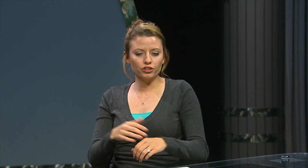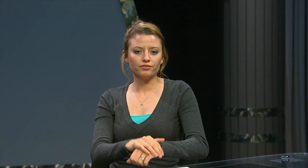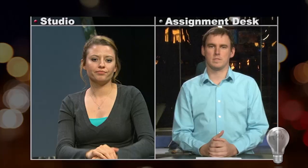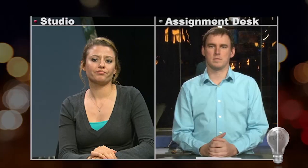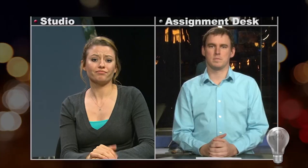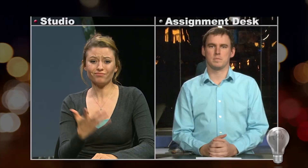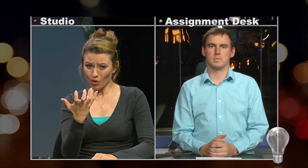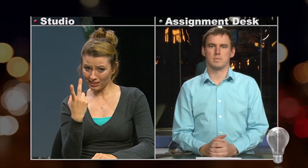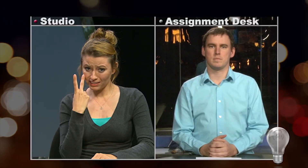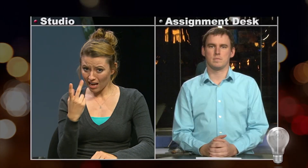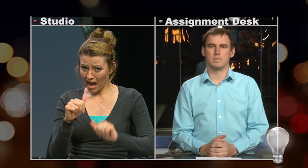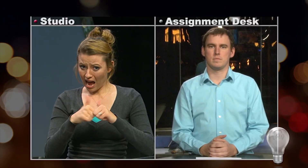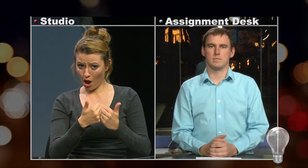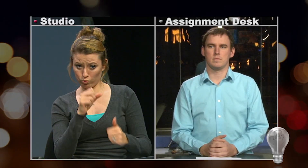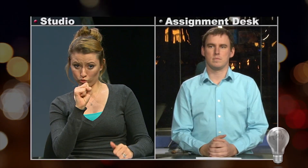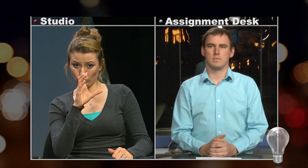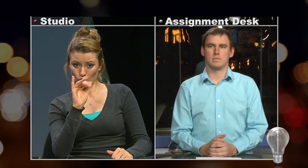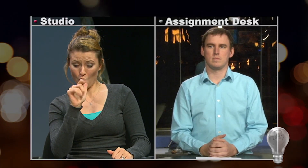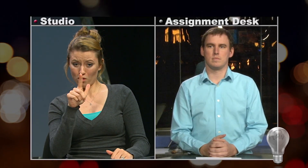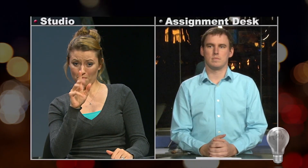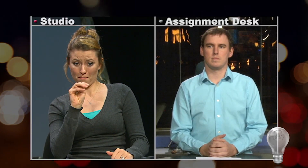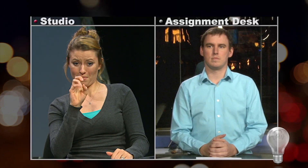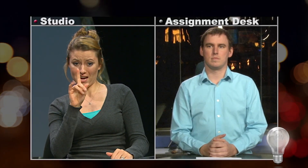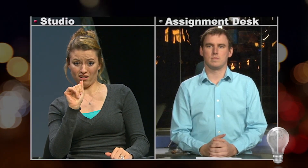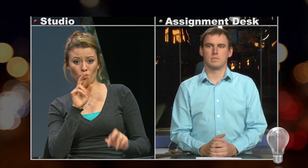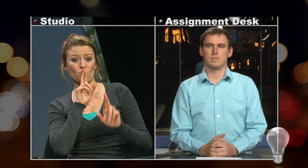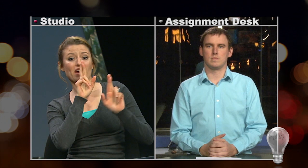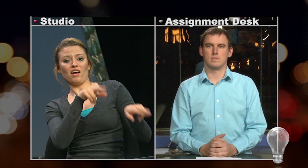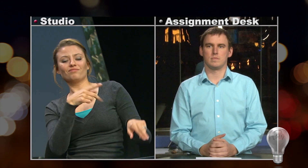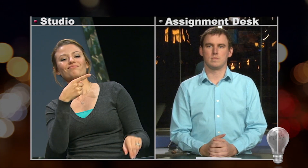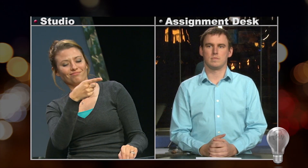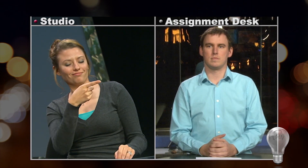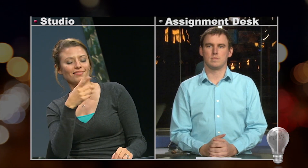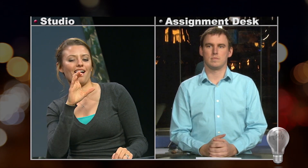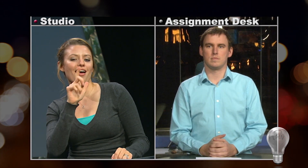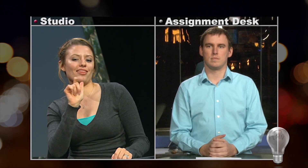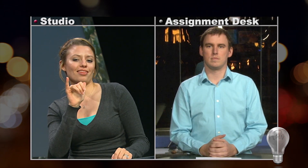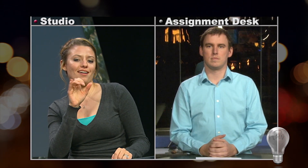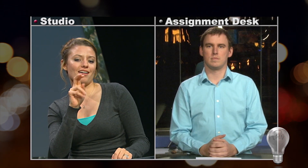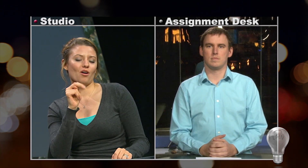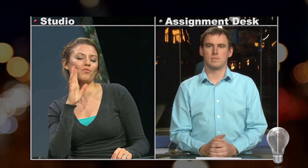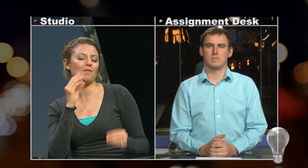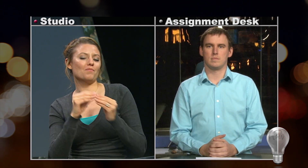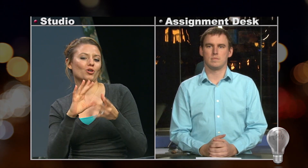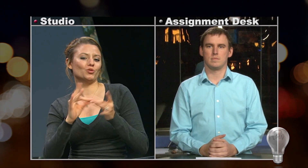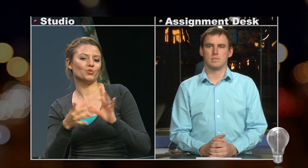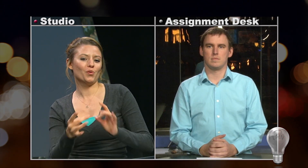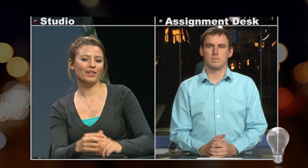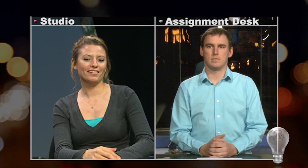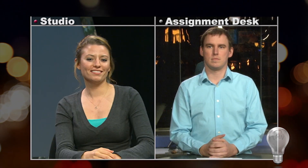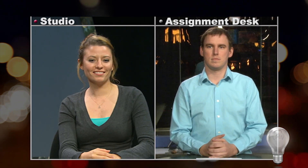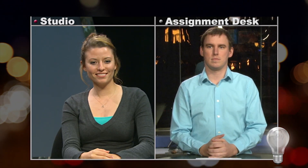REPORTER, CLAYTON IDE WILL TAKE A LOOK AT HOW SOCIAL MEDIA REACTED.